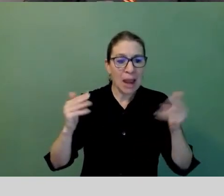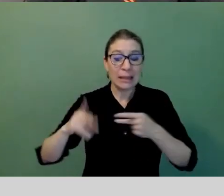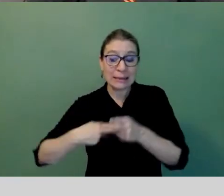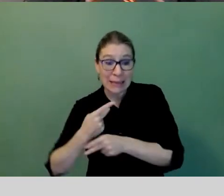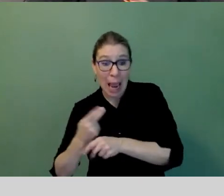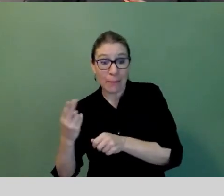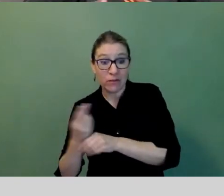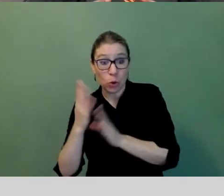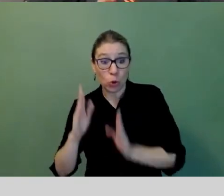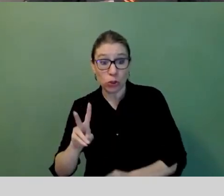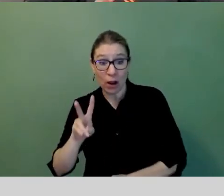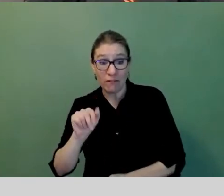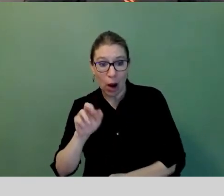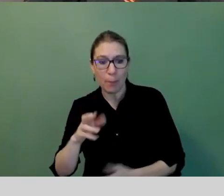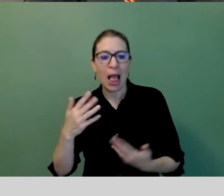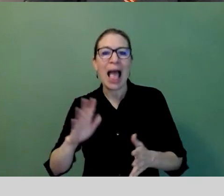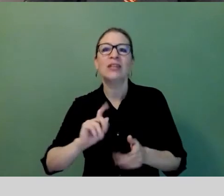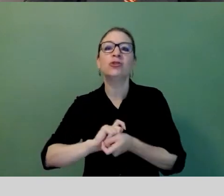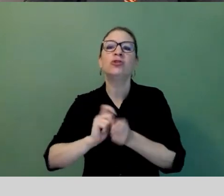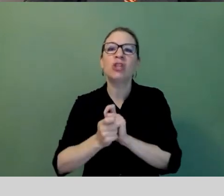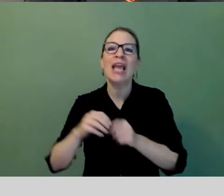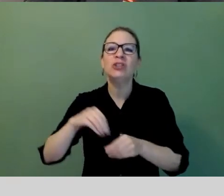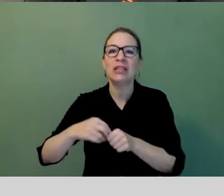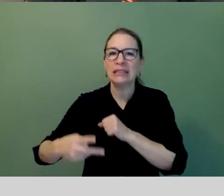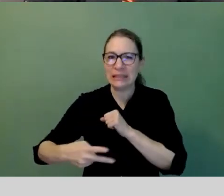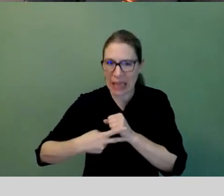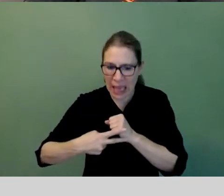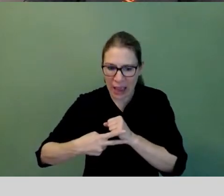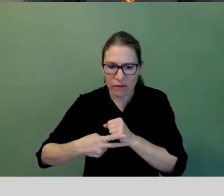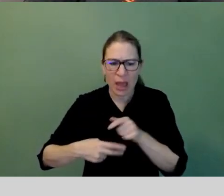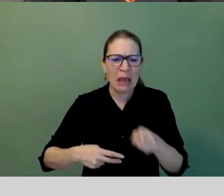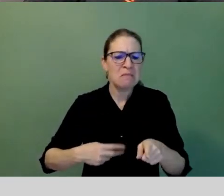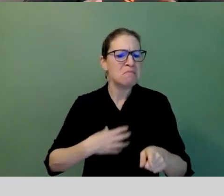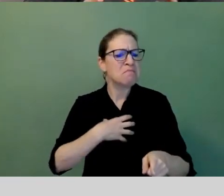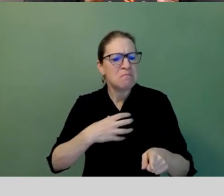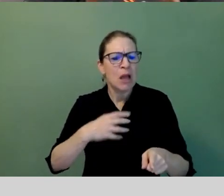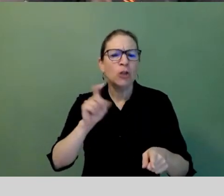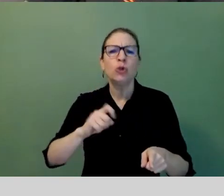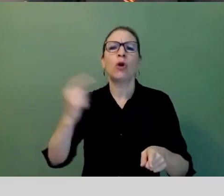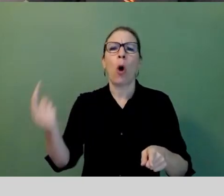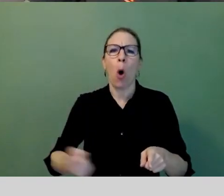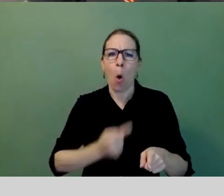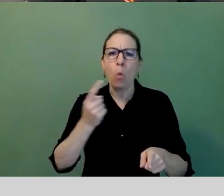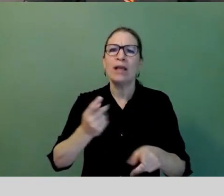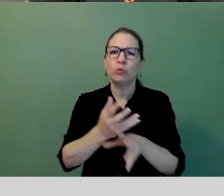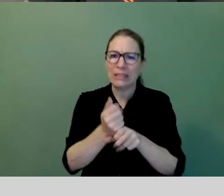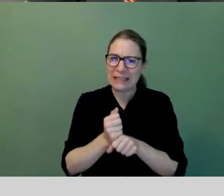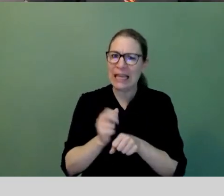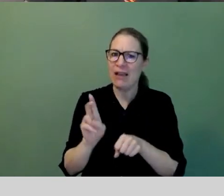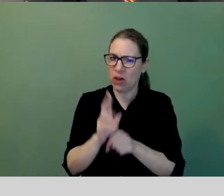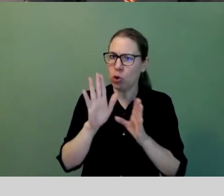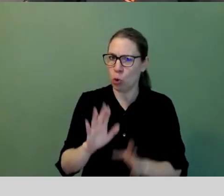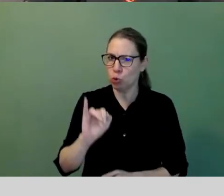of this user variable has changed in the same scope. It is complaining that it should always receive a user instance.